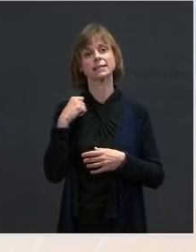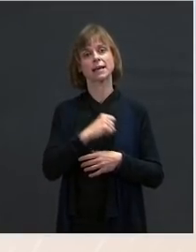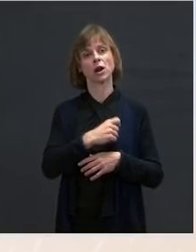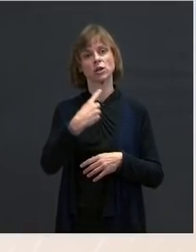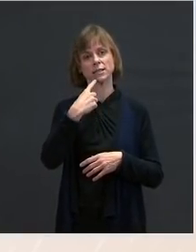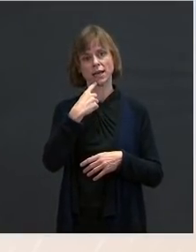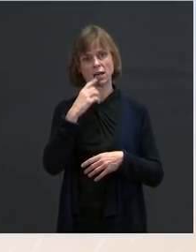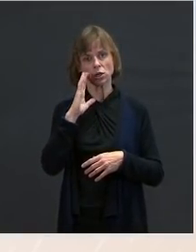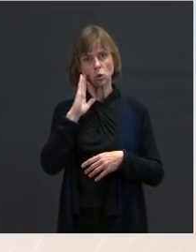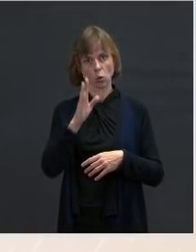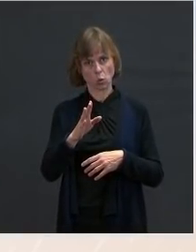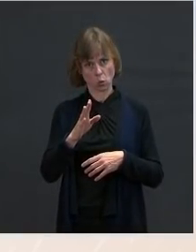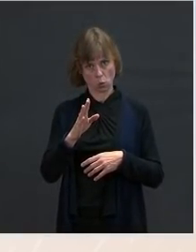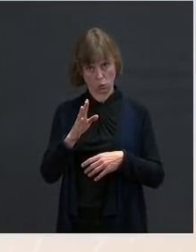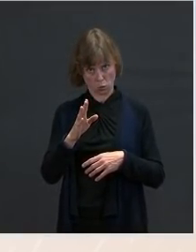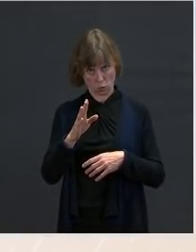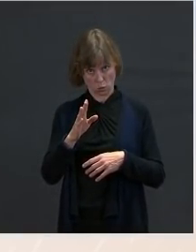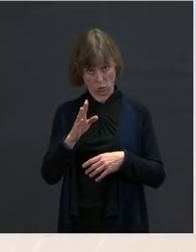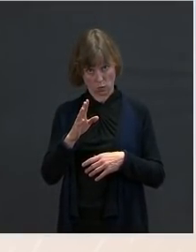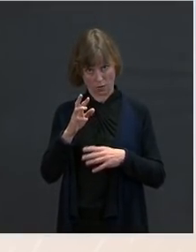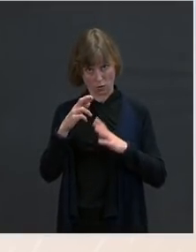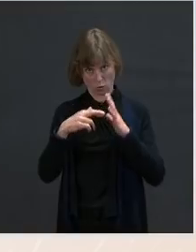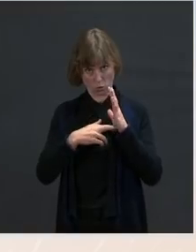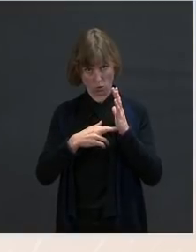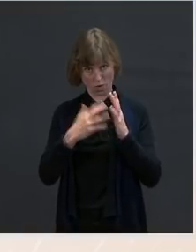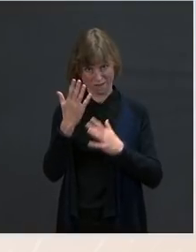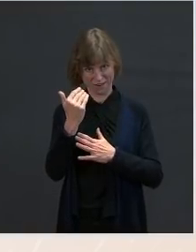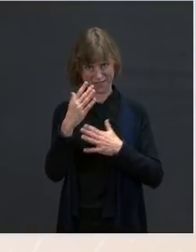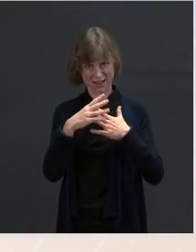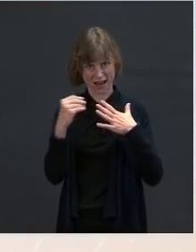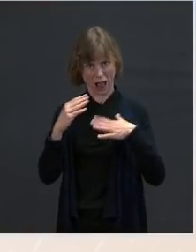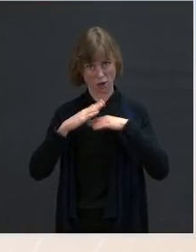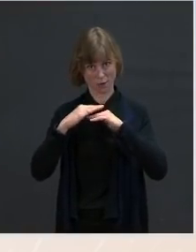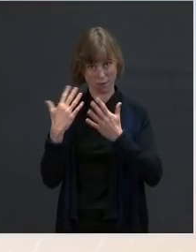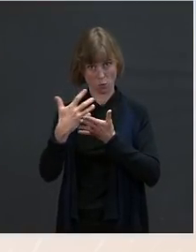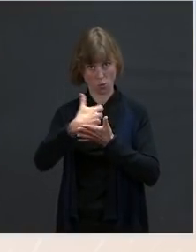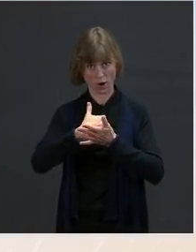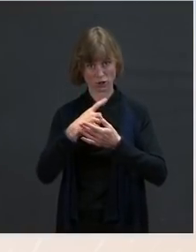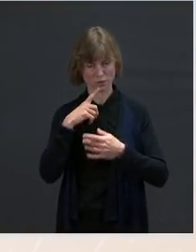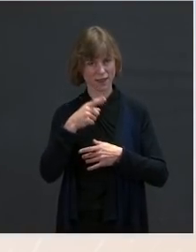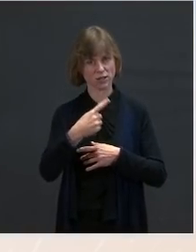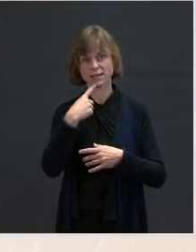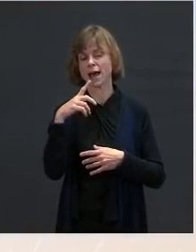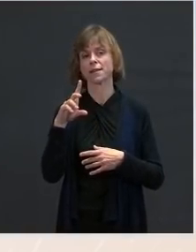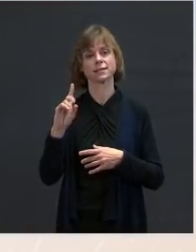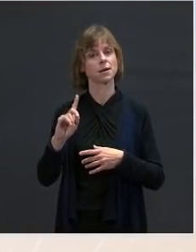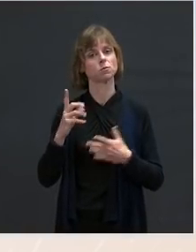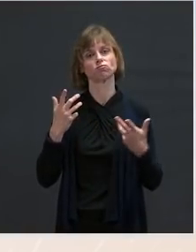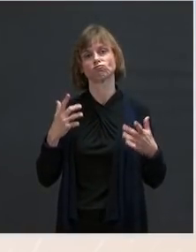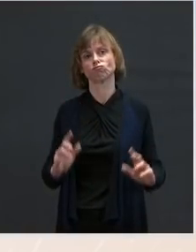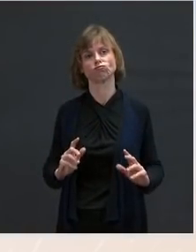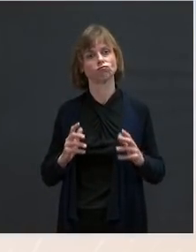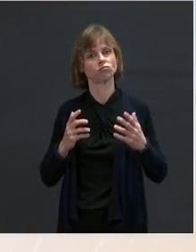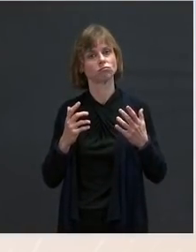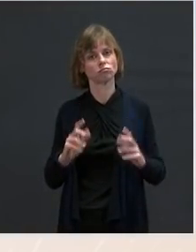that $15 minimum wage can be in there. But given two Democrats have said they do not want it in there and they don't want it to move forward if it's in there,